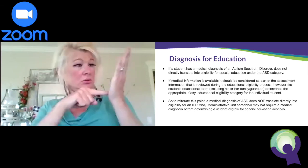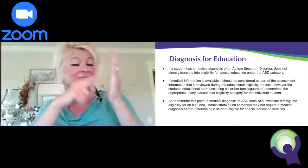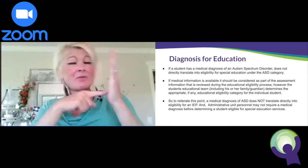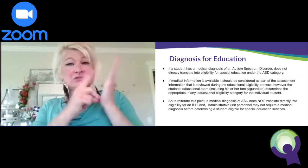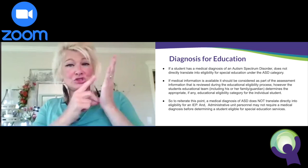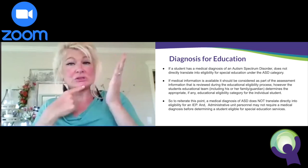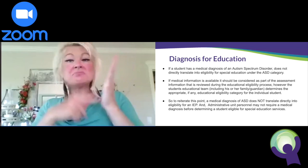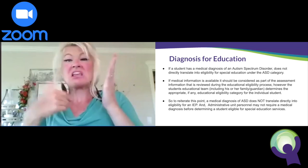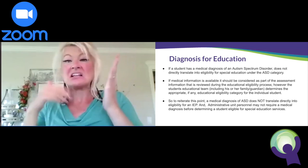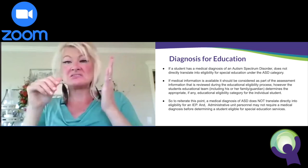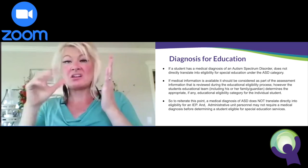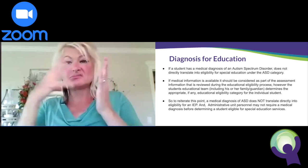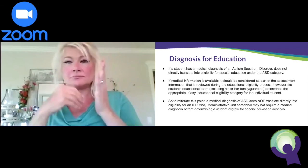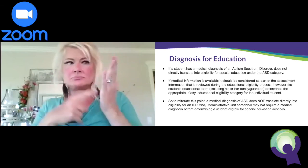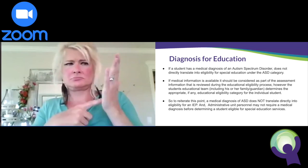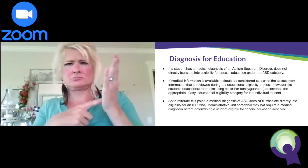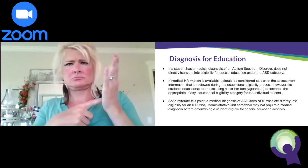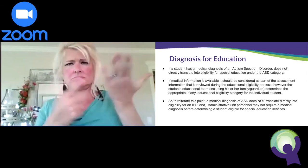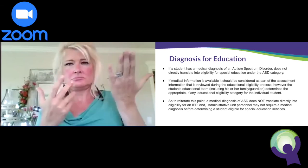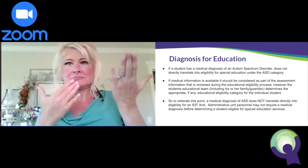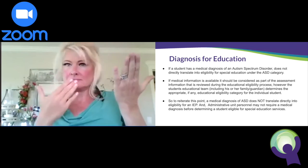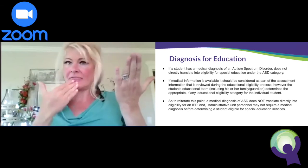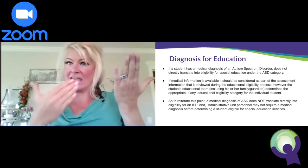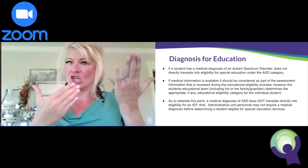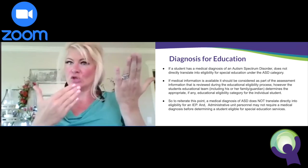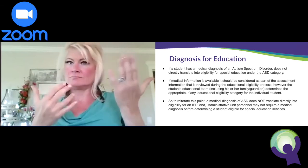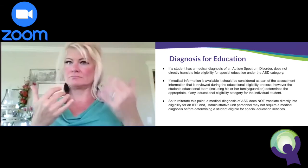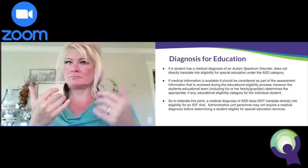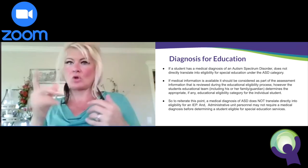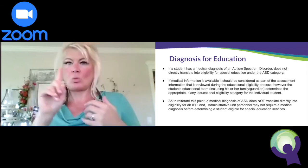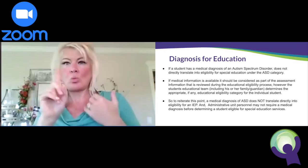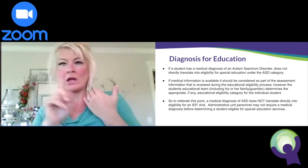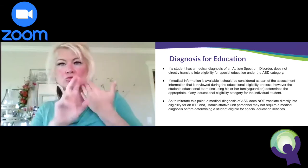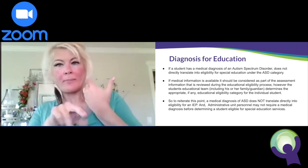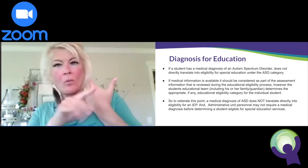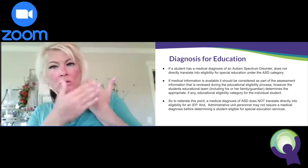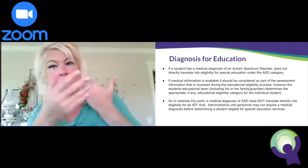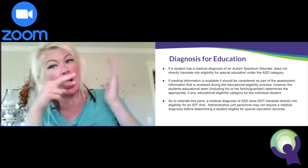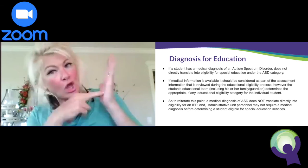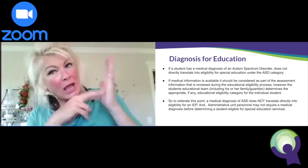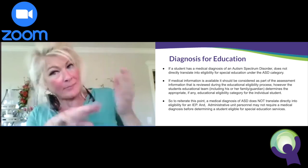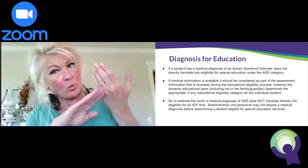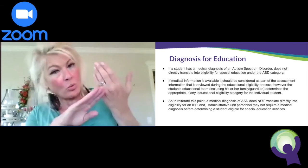if you guys are looking at a report from a doctor and they're saying that there is autism,